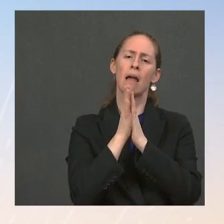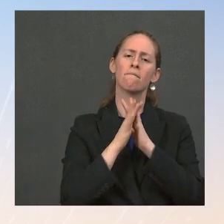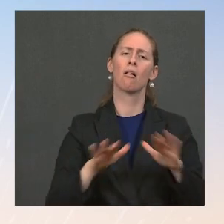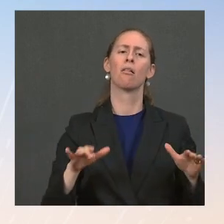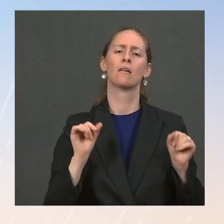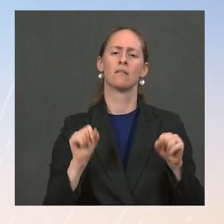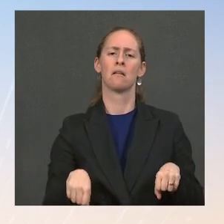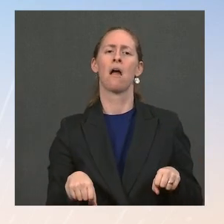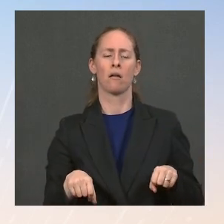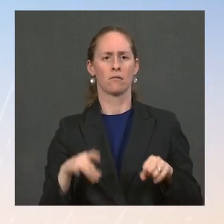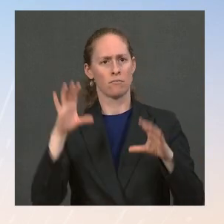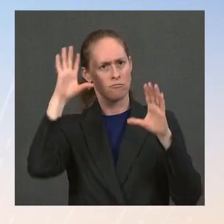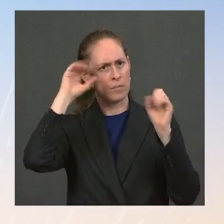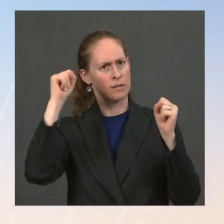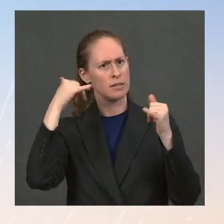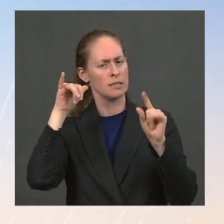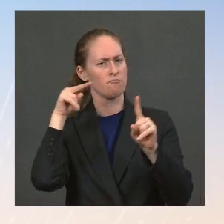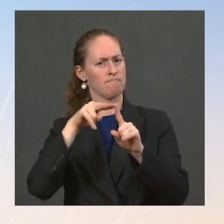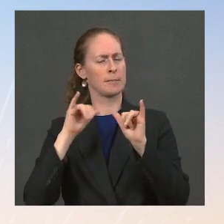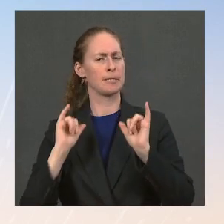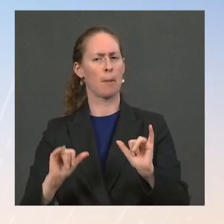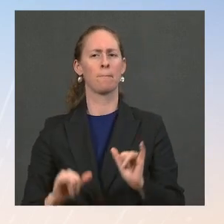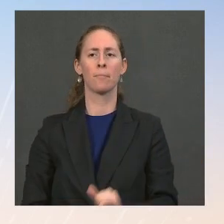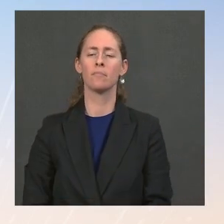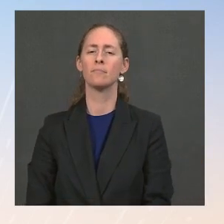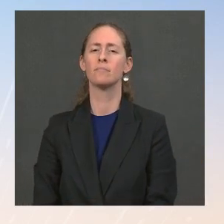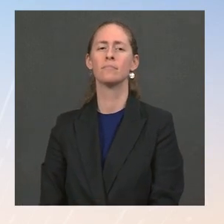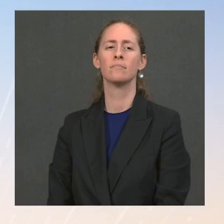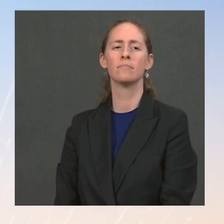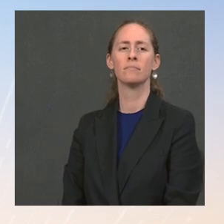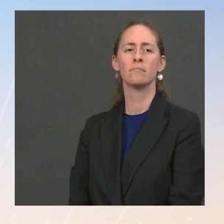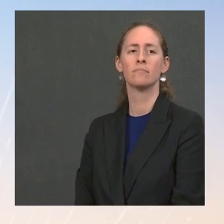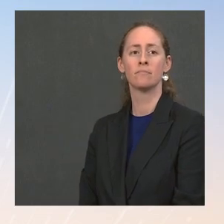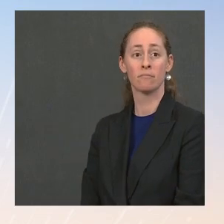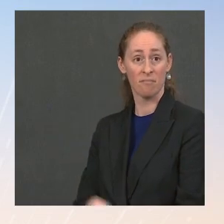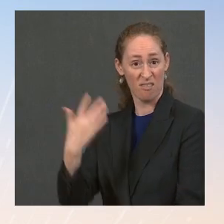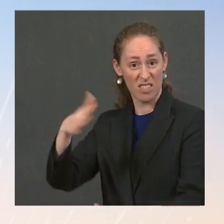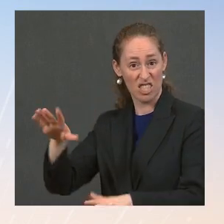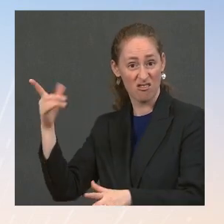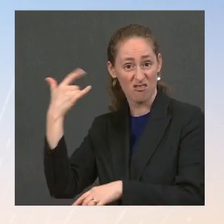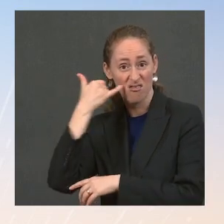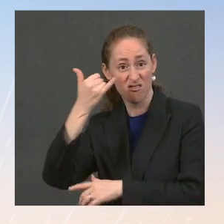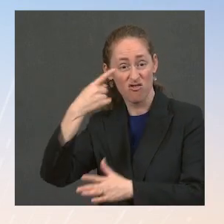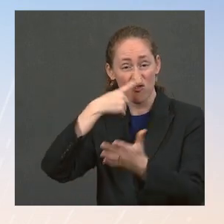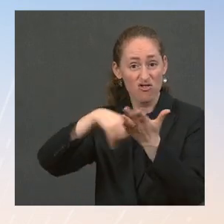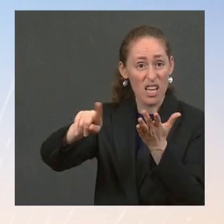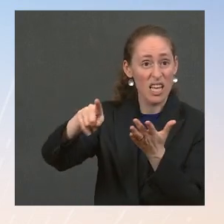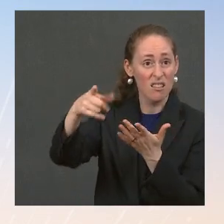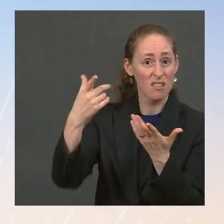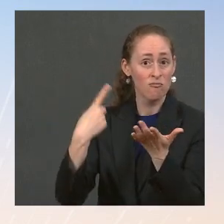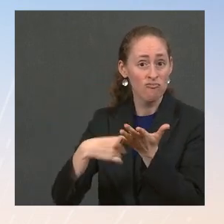The Press: And has he had any conversations with her or other senators about it? Ms. Psaki: We -- our staff has been in close touch with her